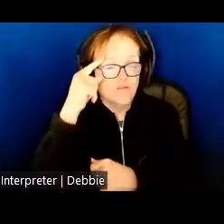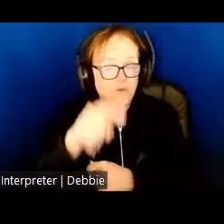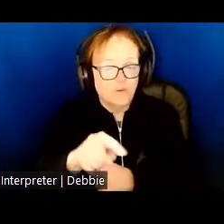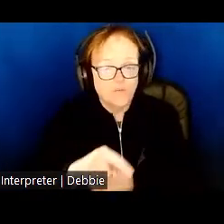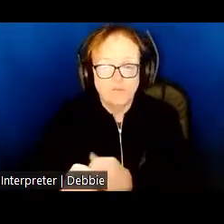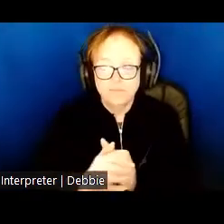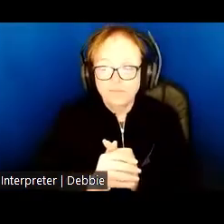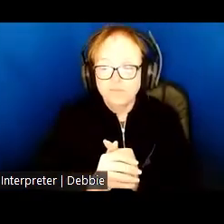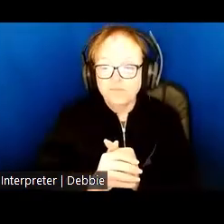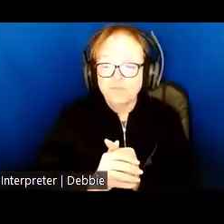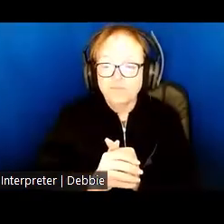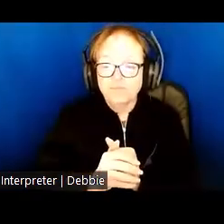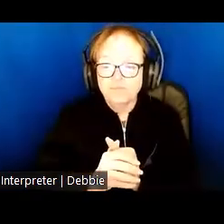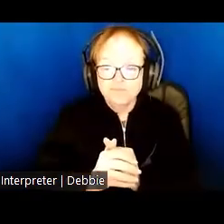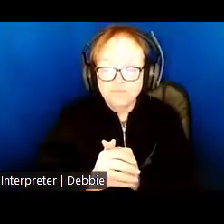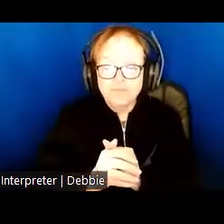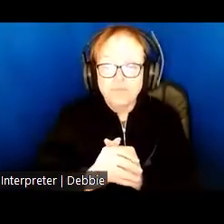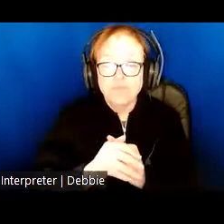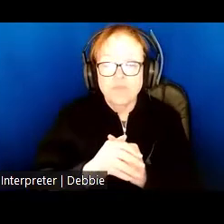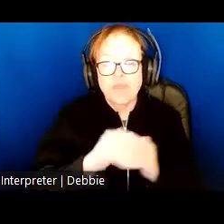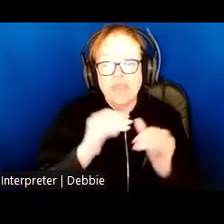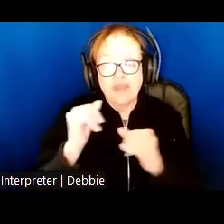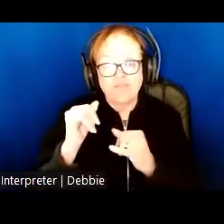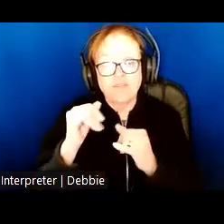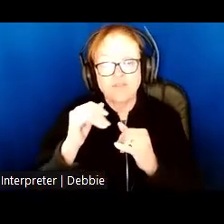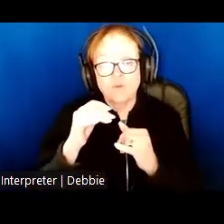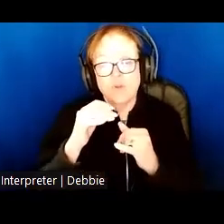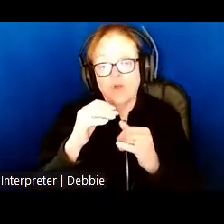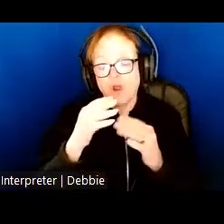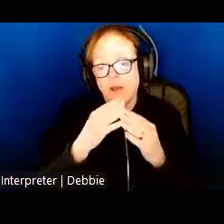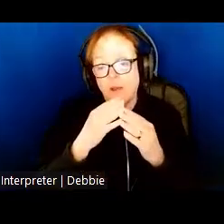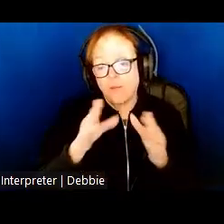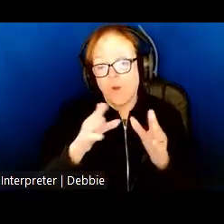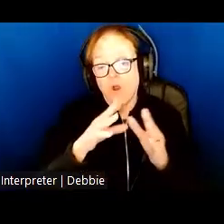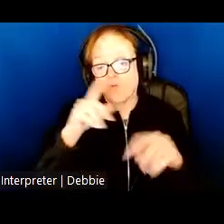Individual Artist Fellowships are offered in broad range of visual, literary, and performing